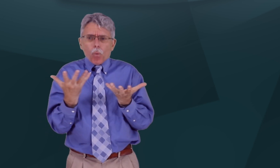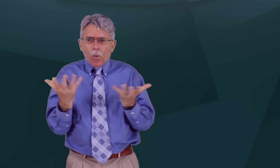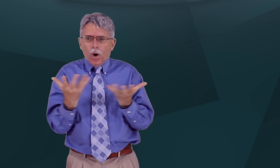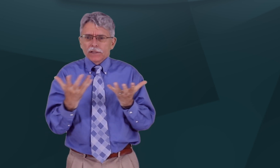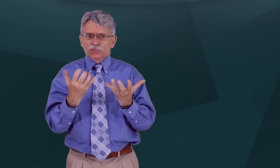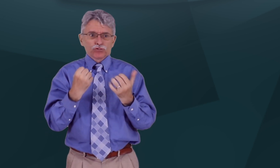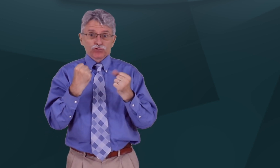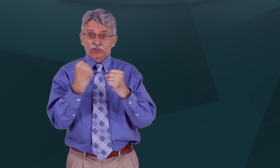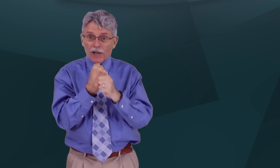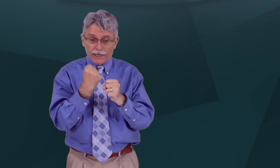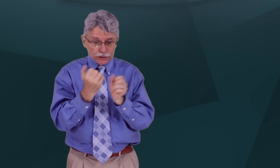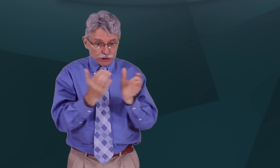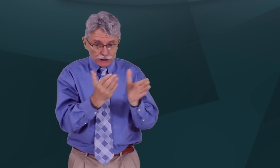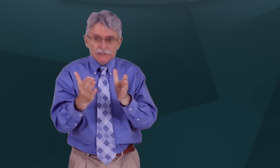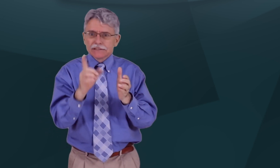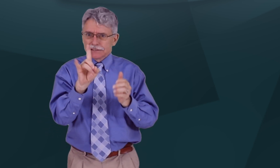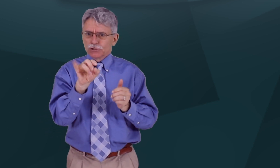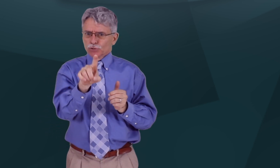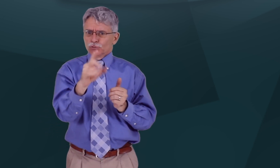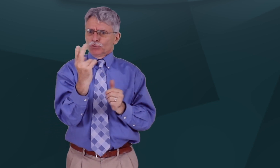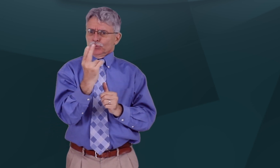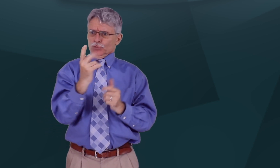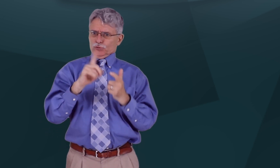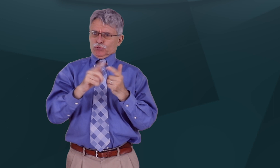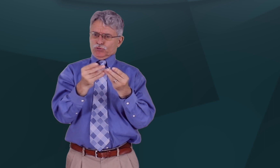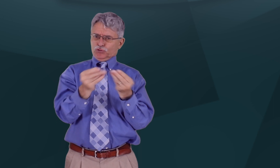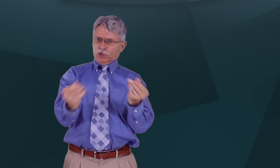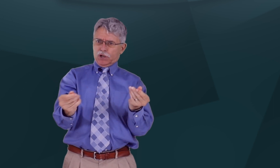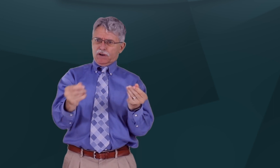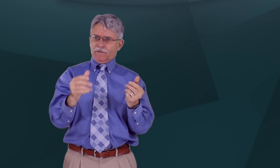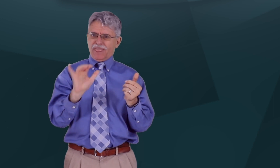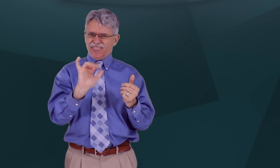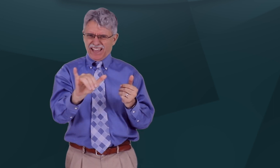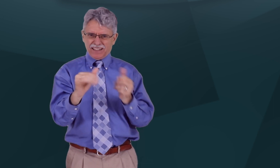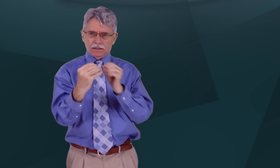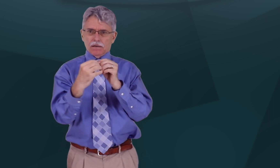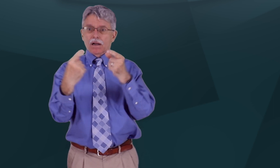And what strategies do you use to resolve the argument?